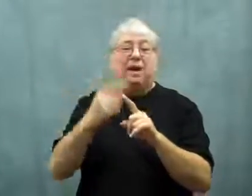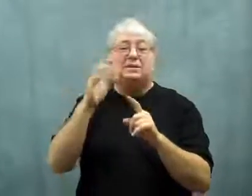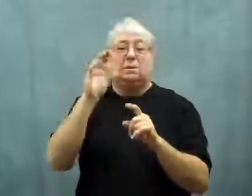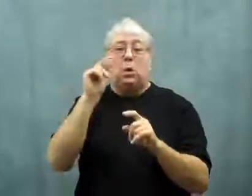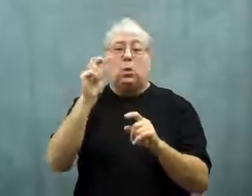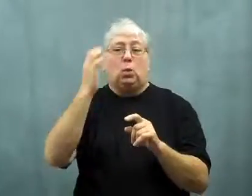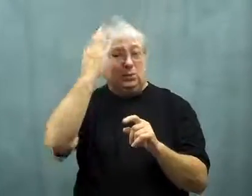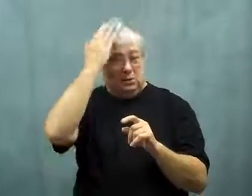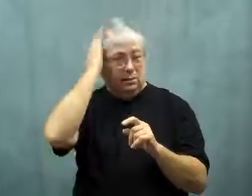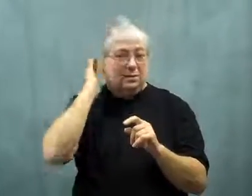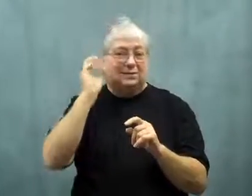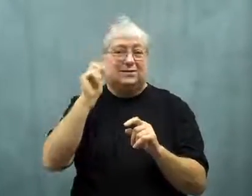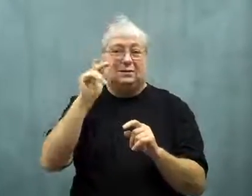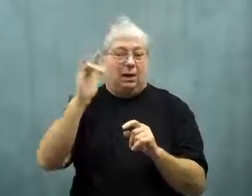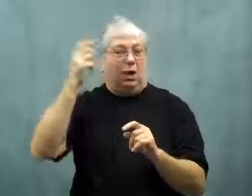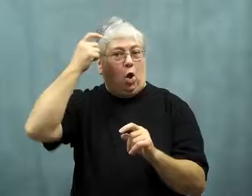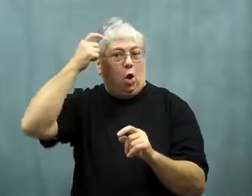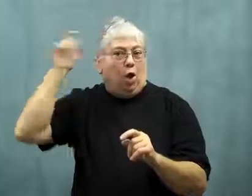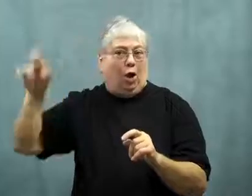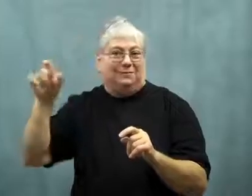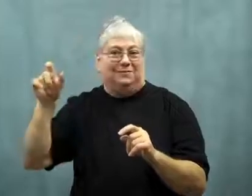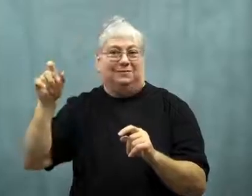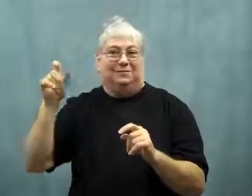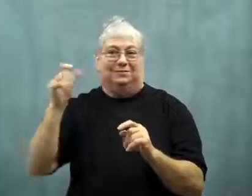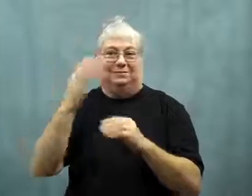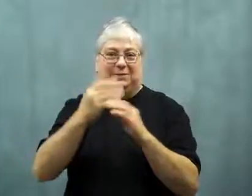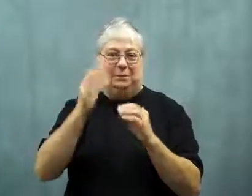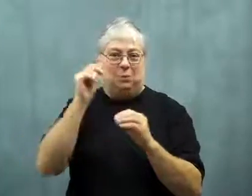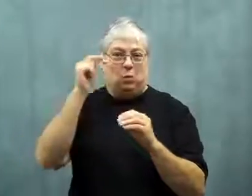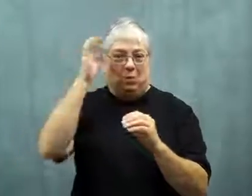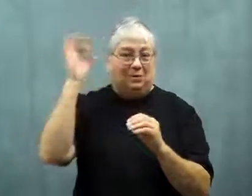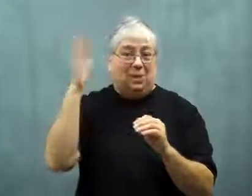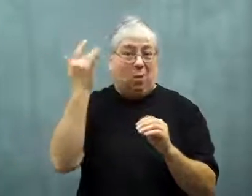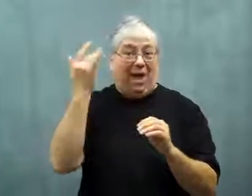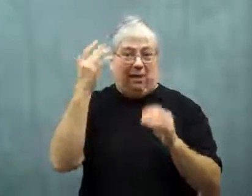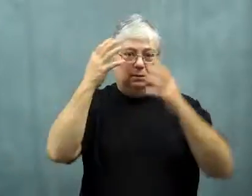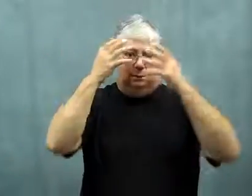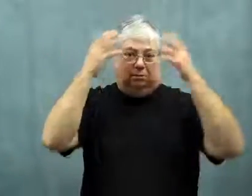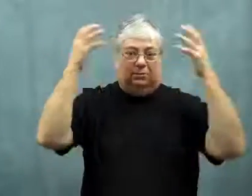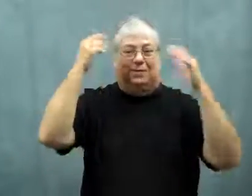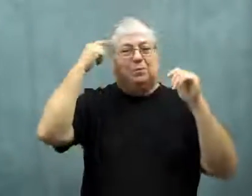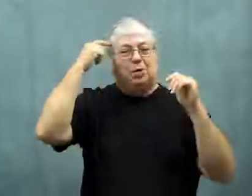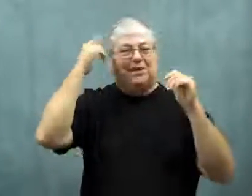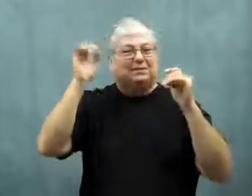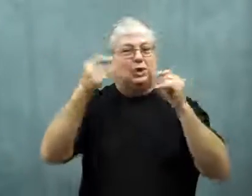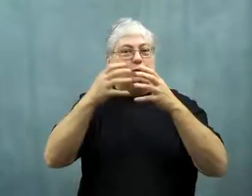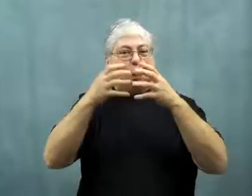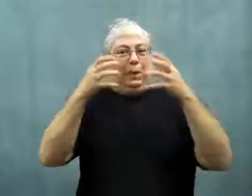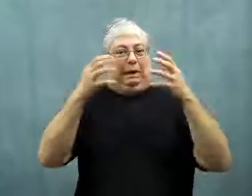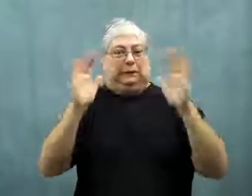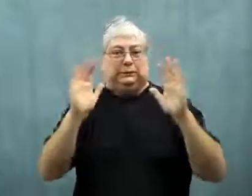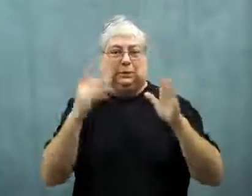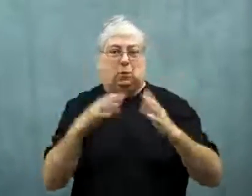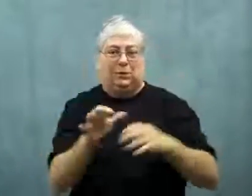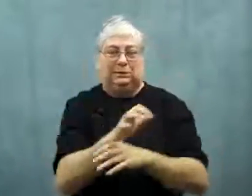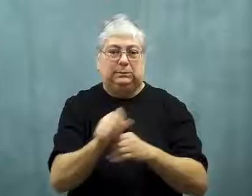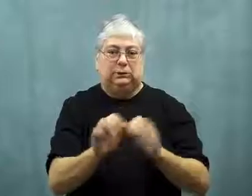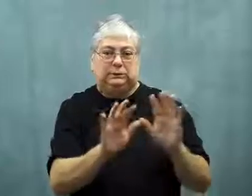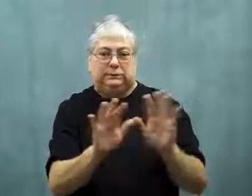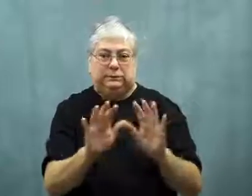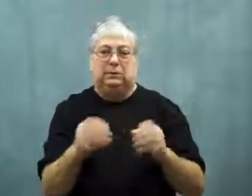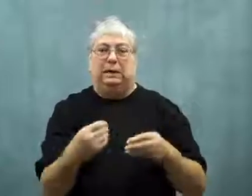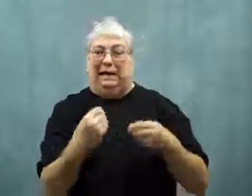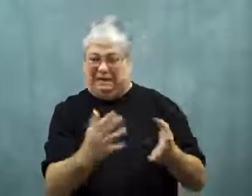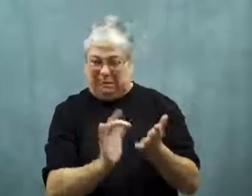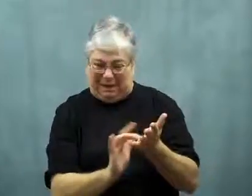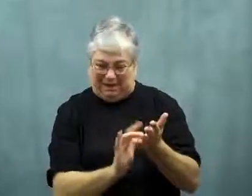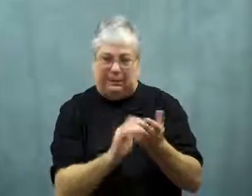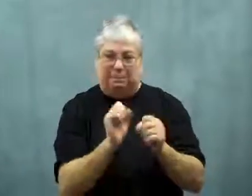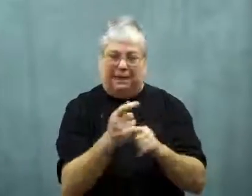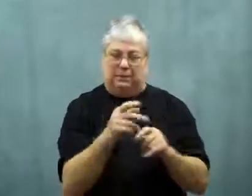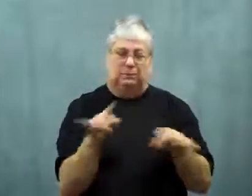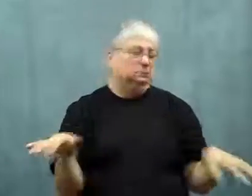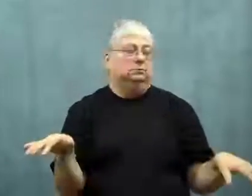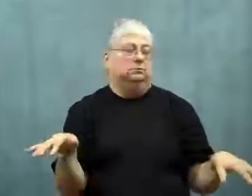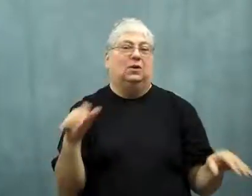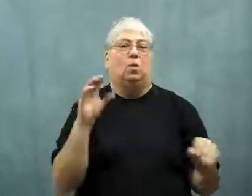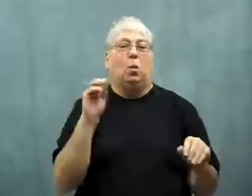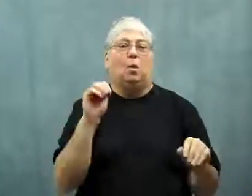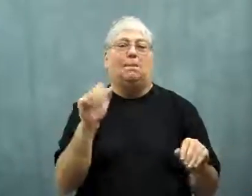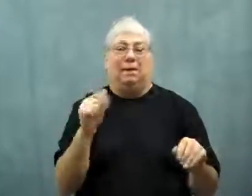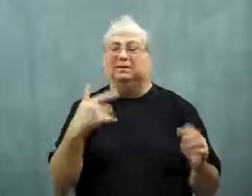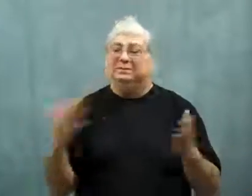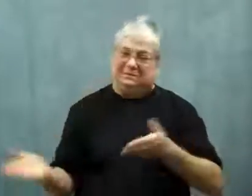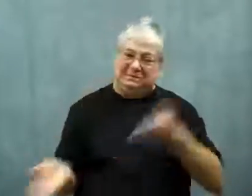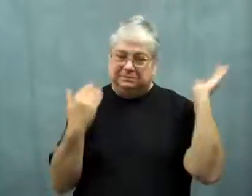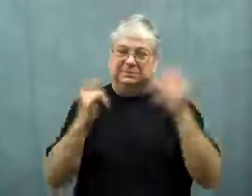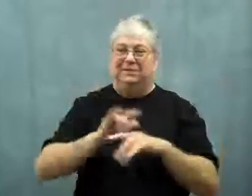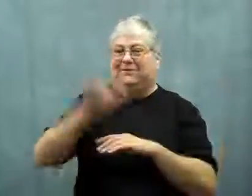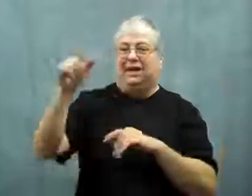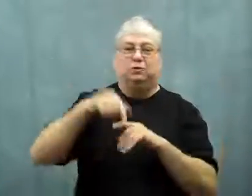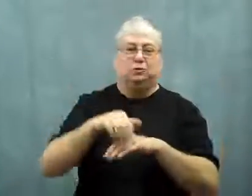They also removed a piece of her skull because her brain was swelling.